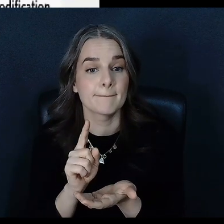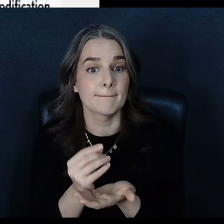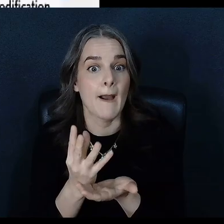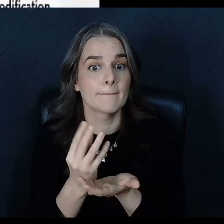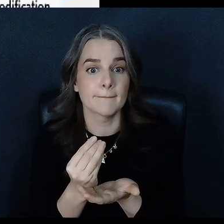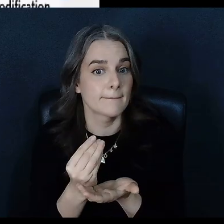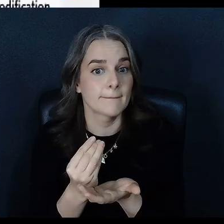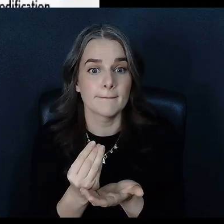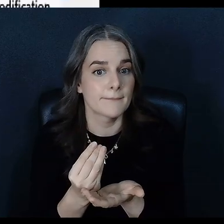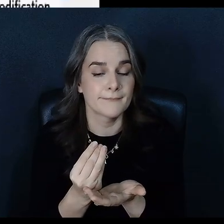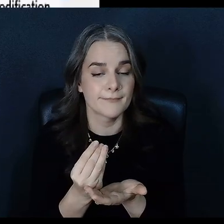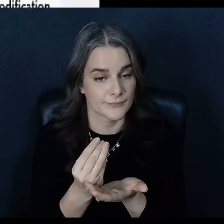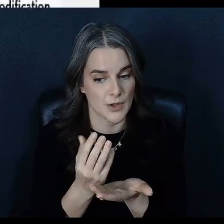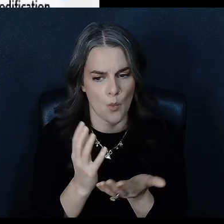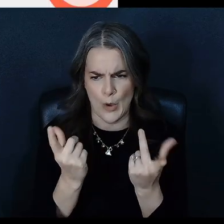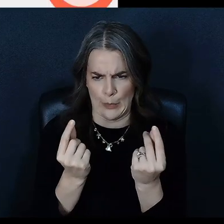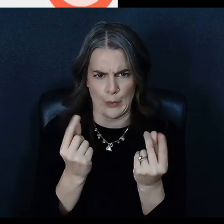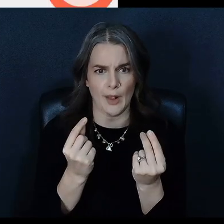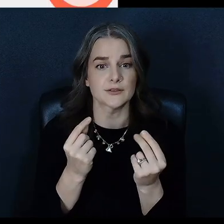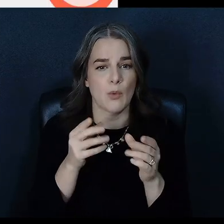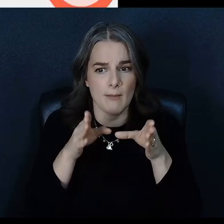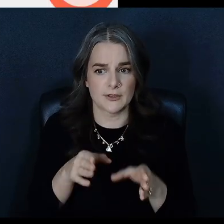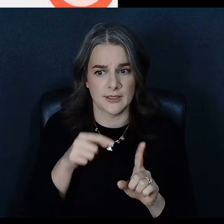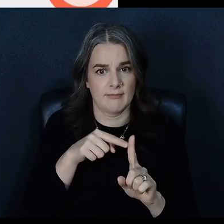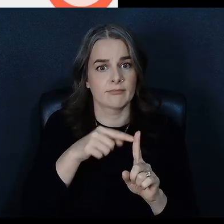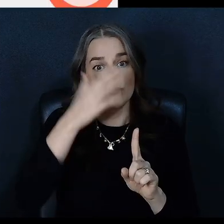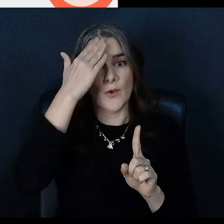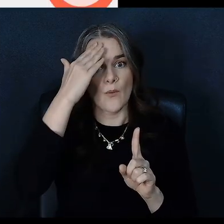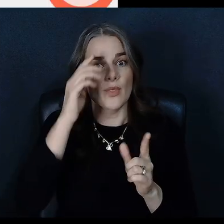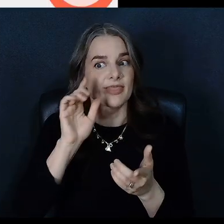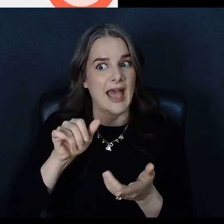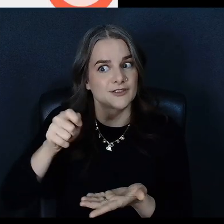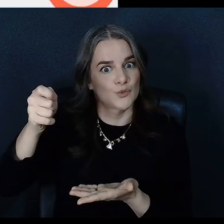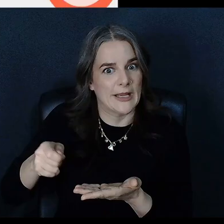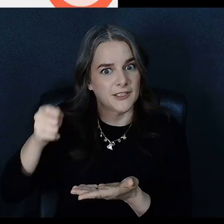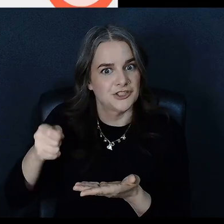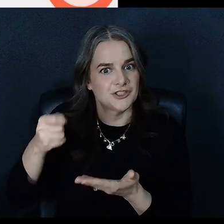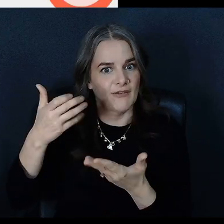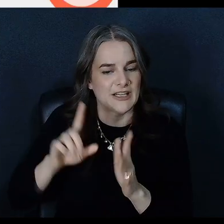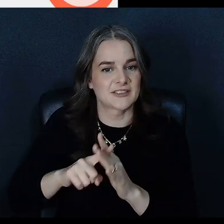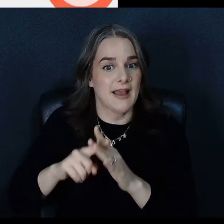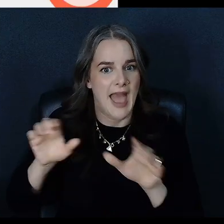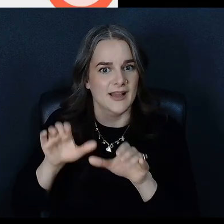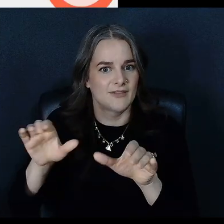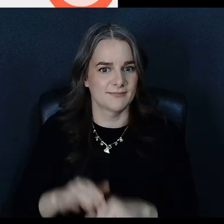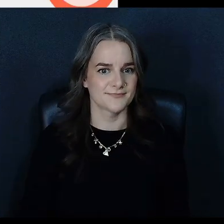the switch has been activated? This is a great resource. The link is behind the picture here.